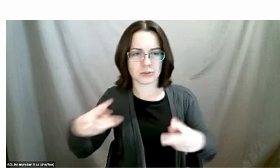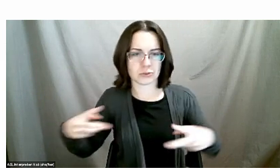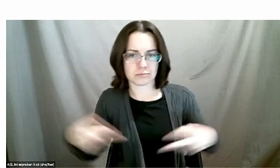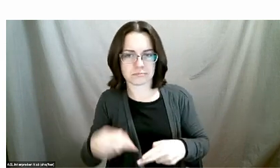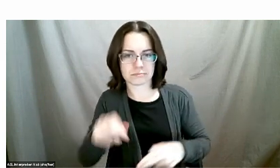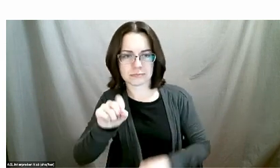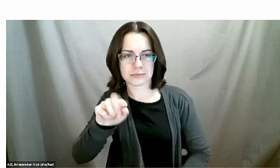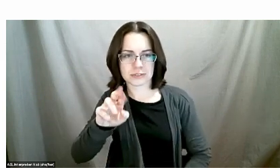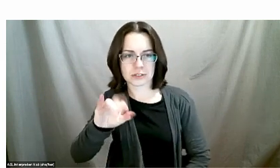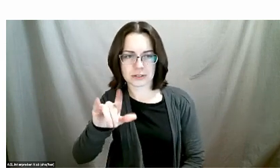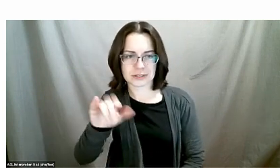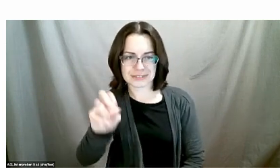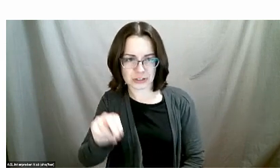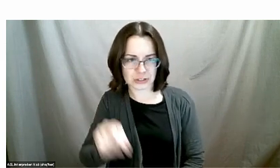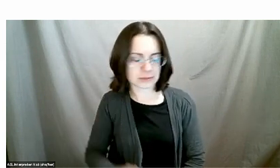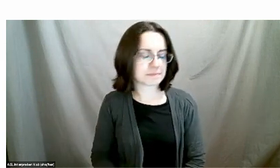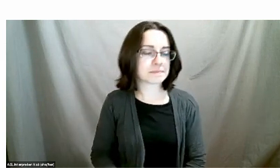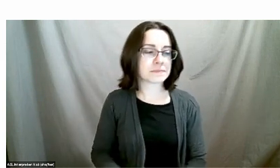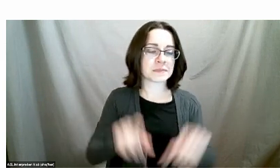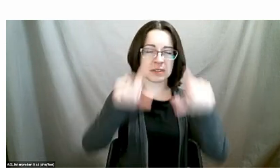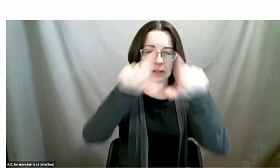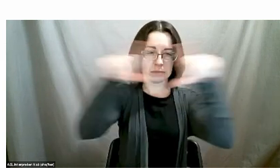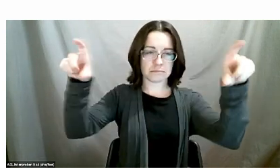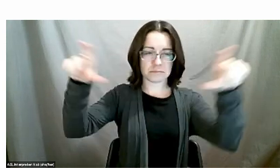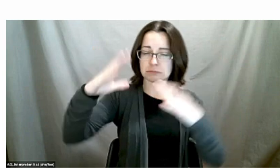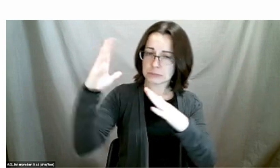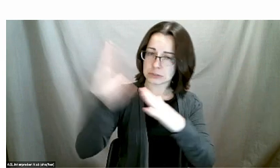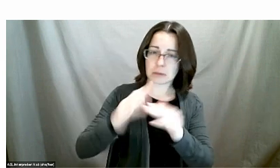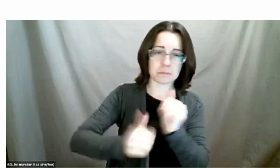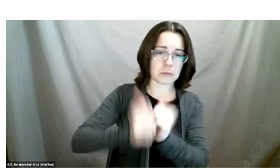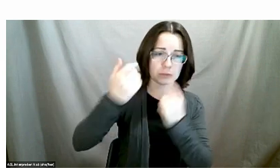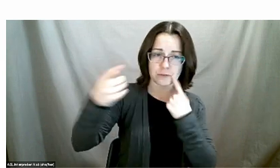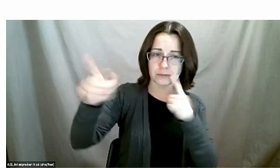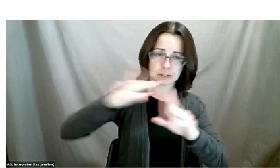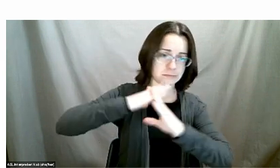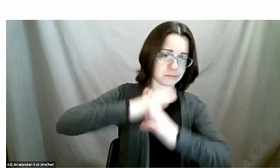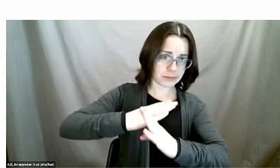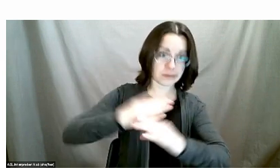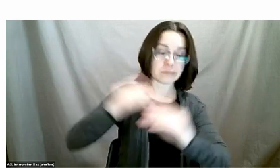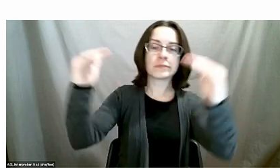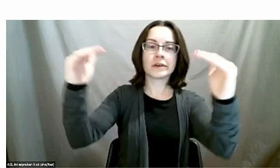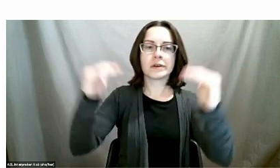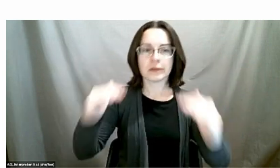are the hormonal contraceptive methods like Depo-Provera injection,